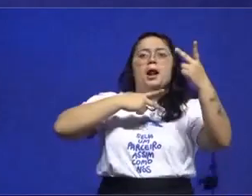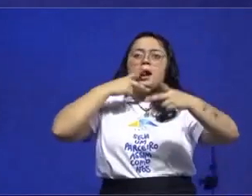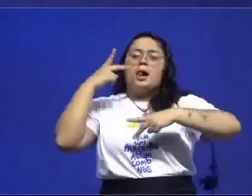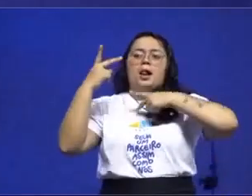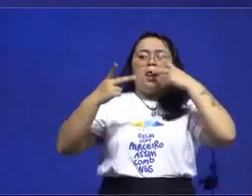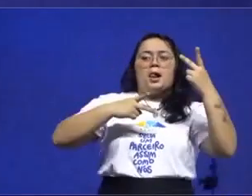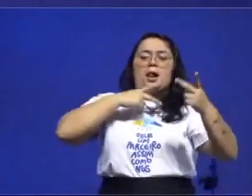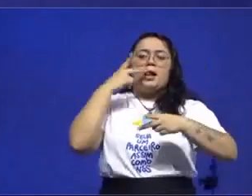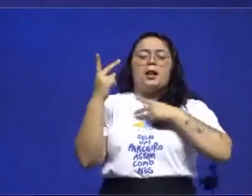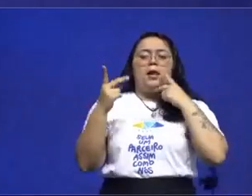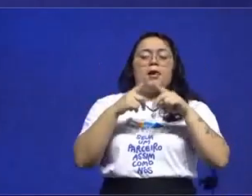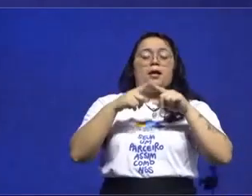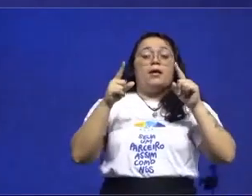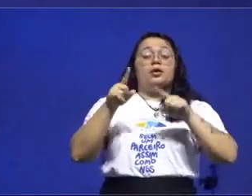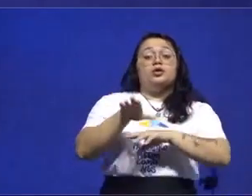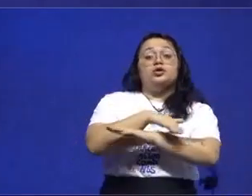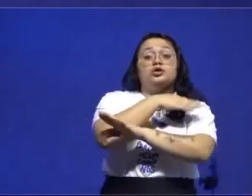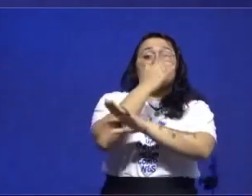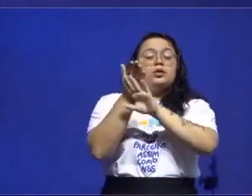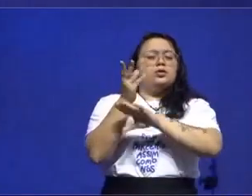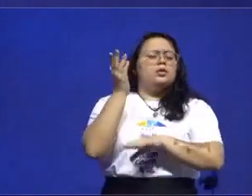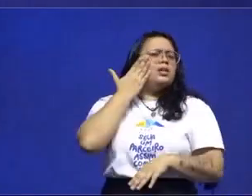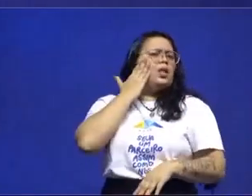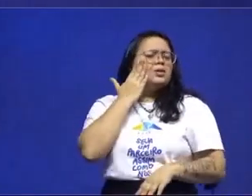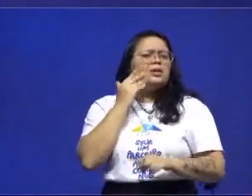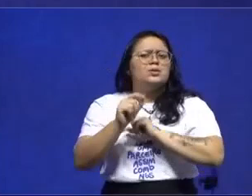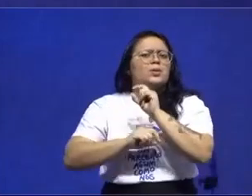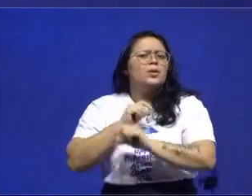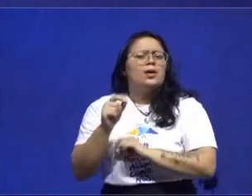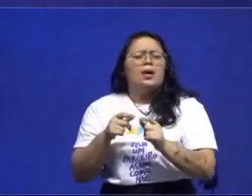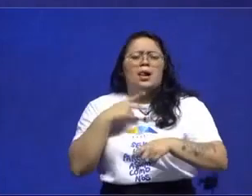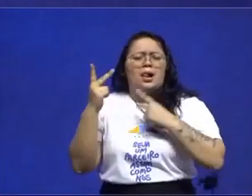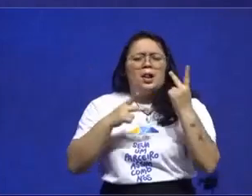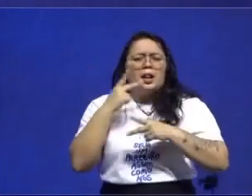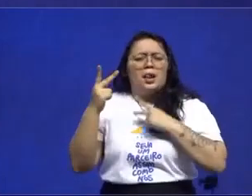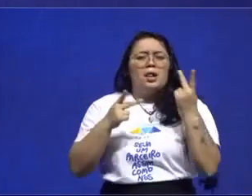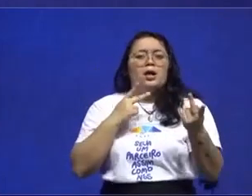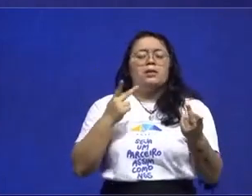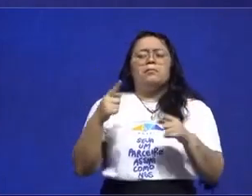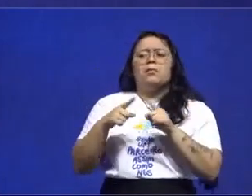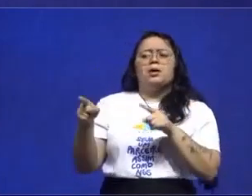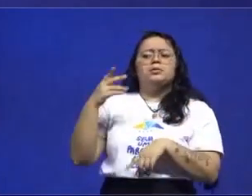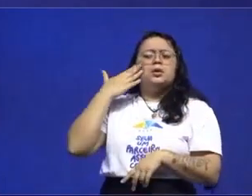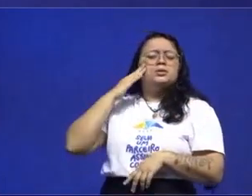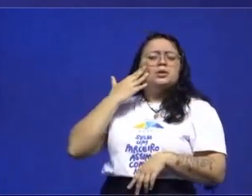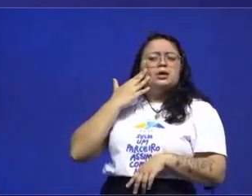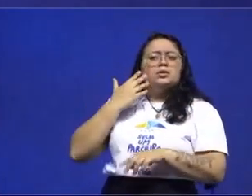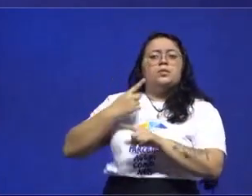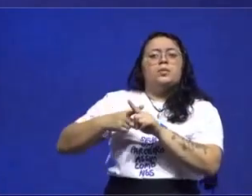the day talking talking but nobody understands that one and nobody understands right In fact they do not communicate the